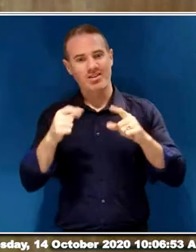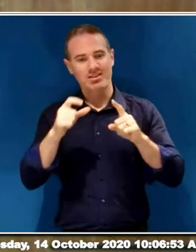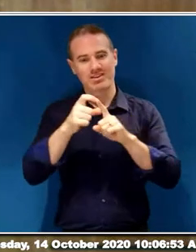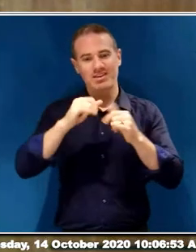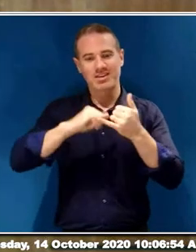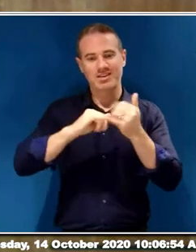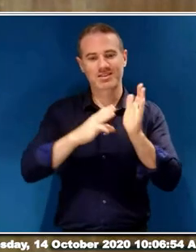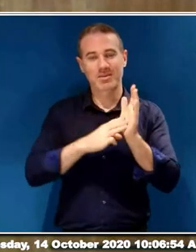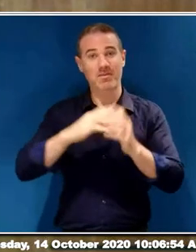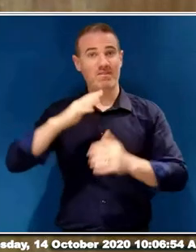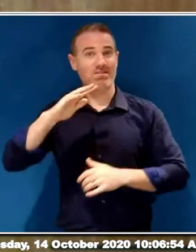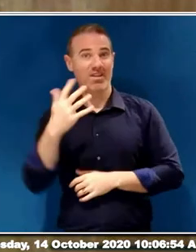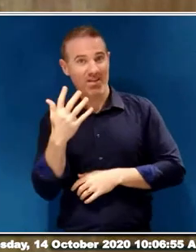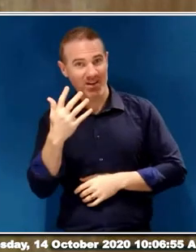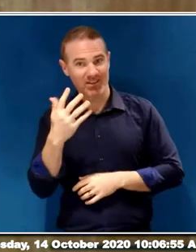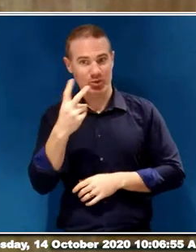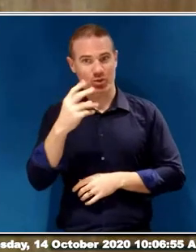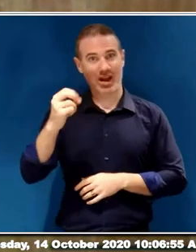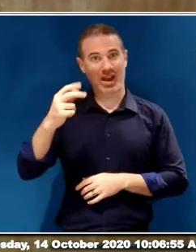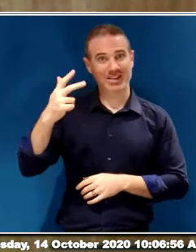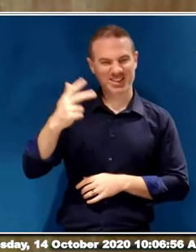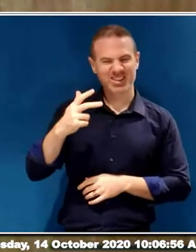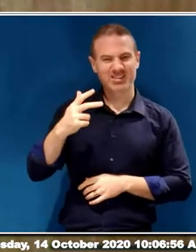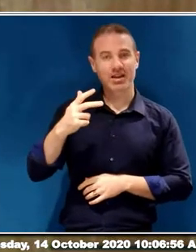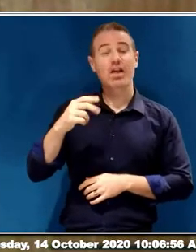level 3 severe functioning autism.